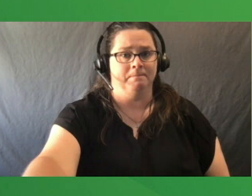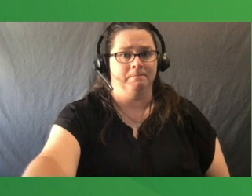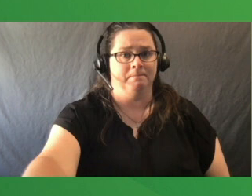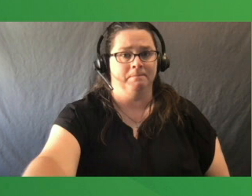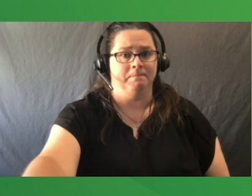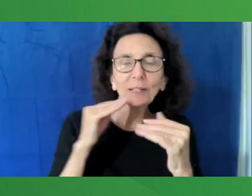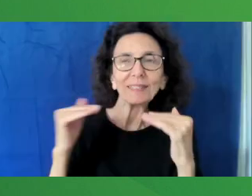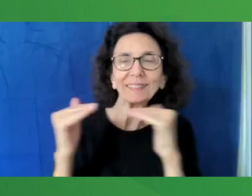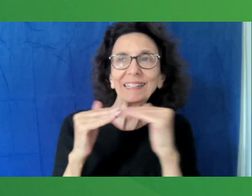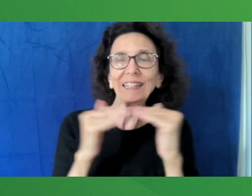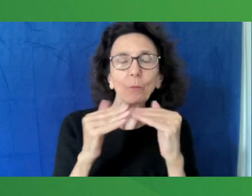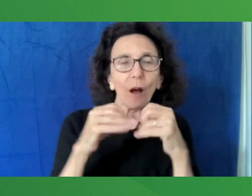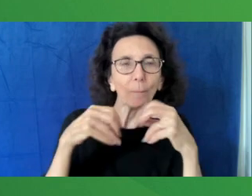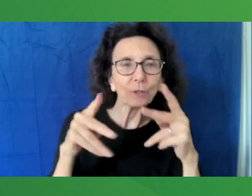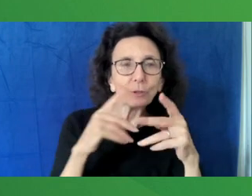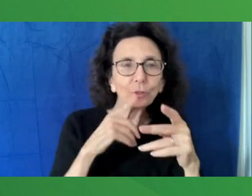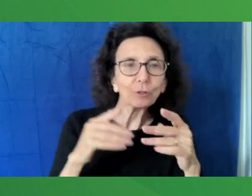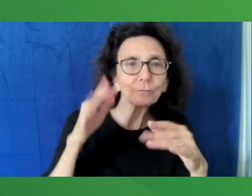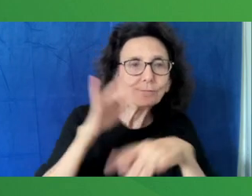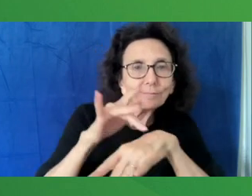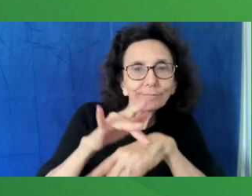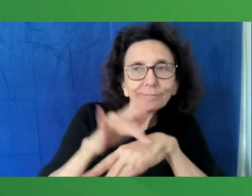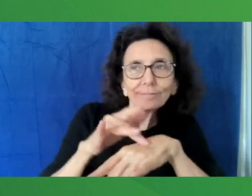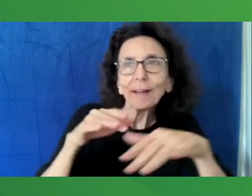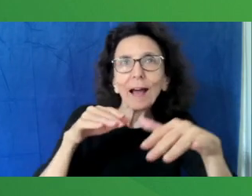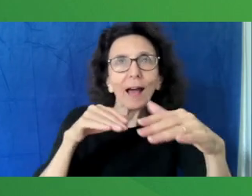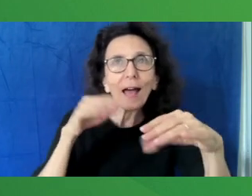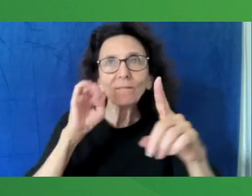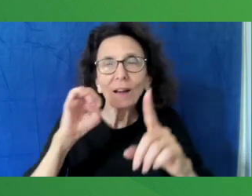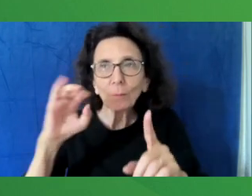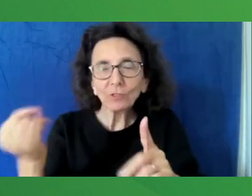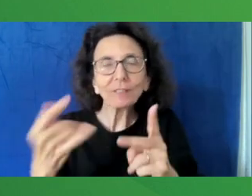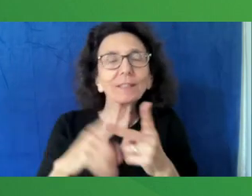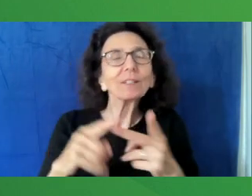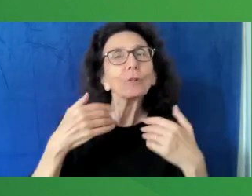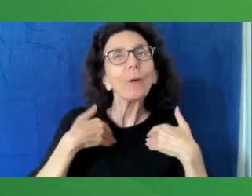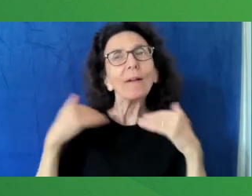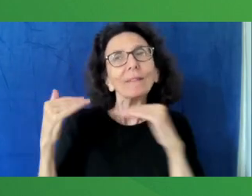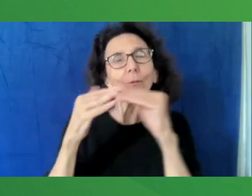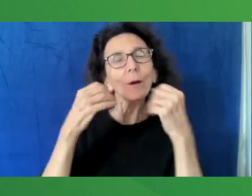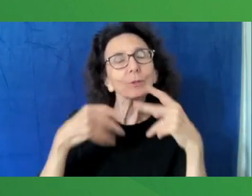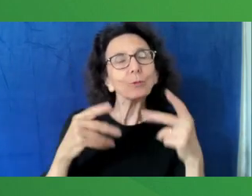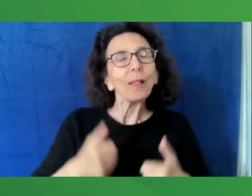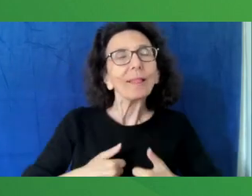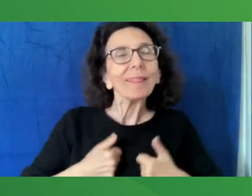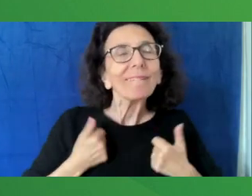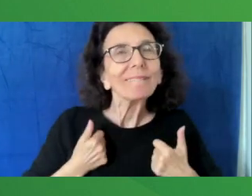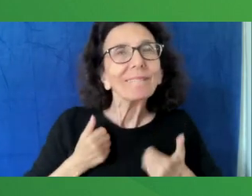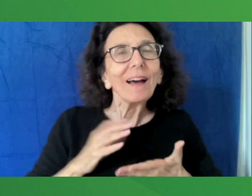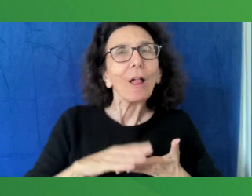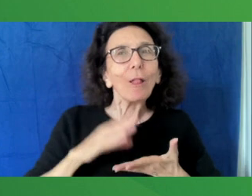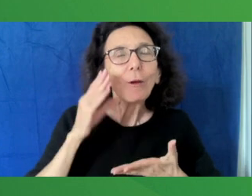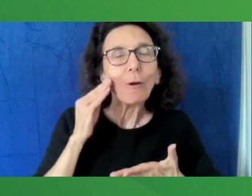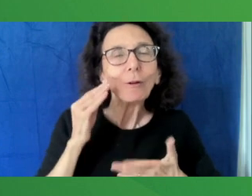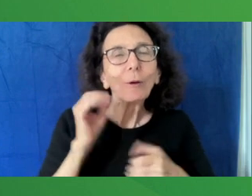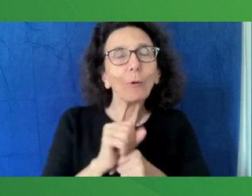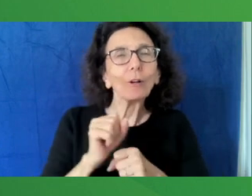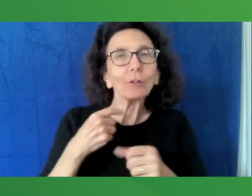environment in which to live, learn and work. And I think really that second bullet, that equal access to the decision making process